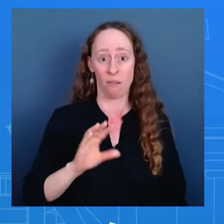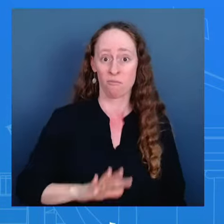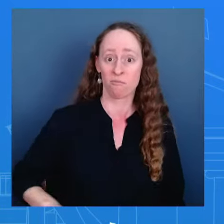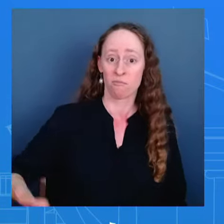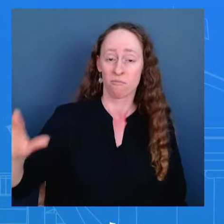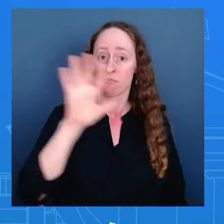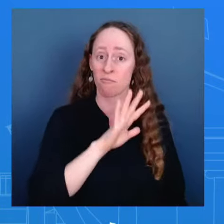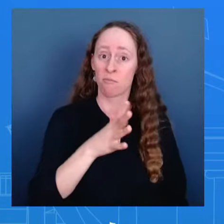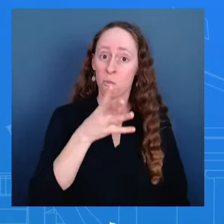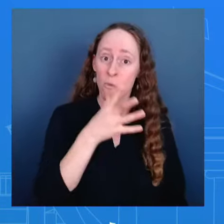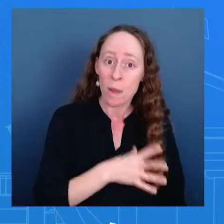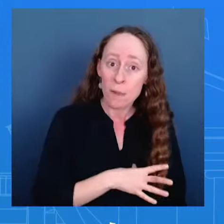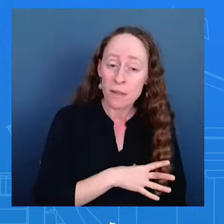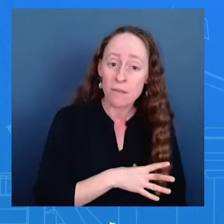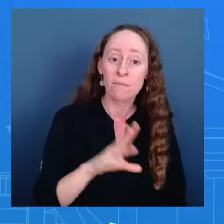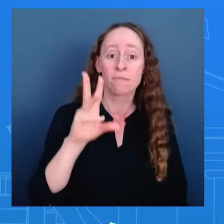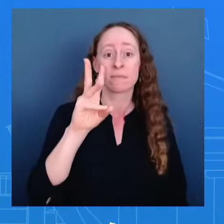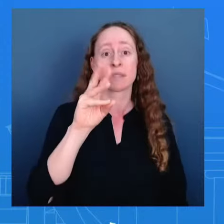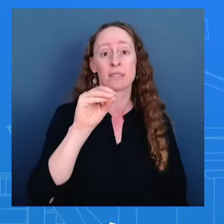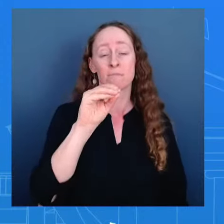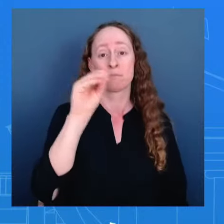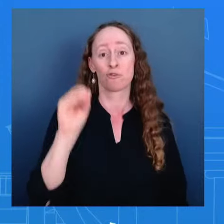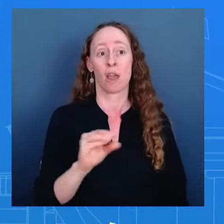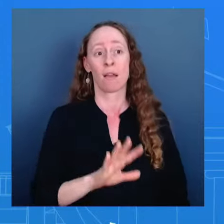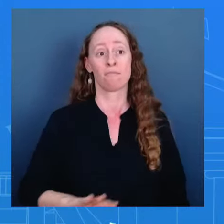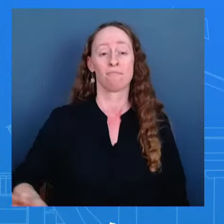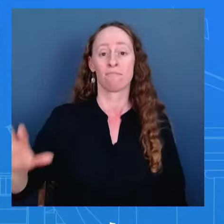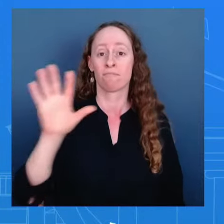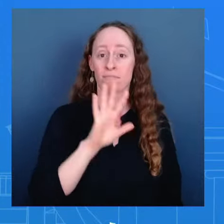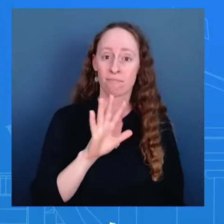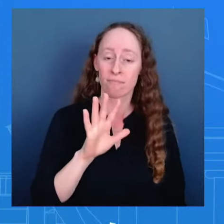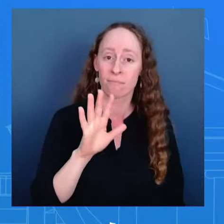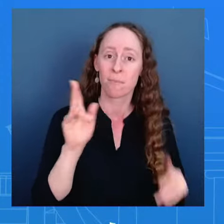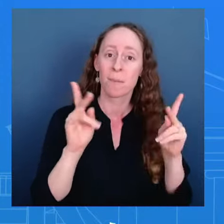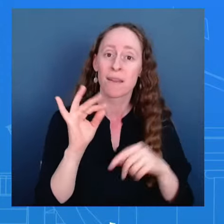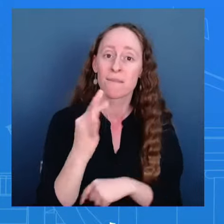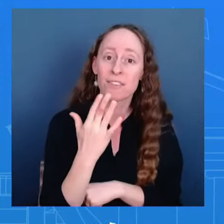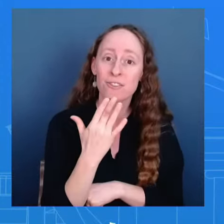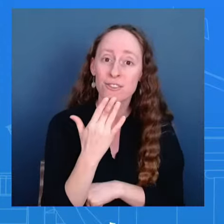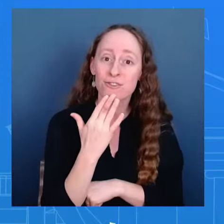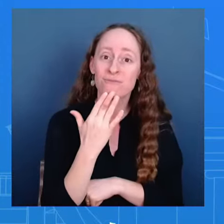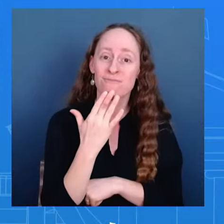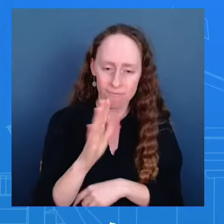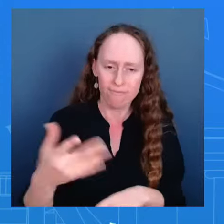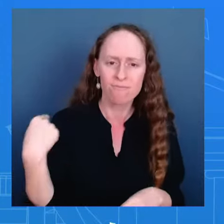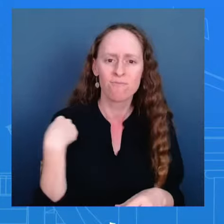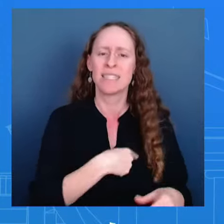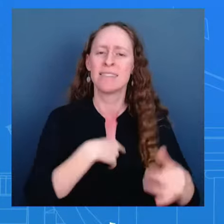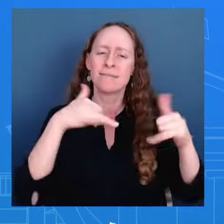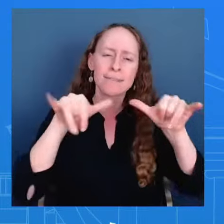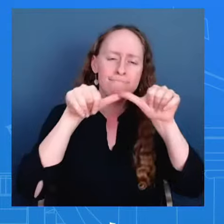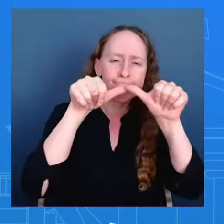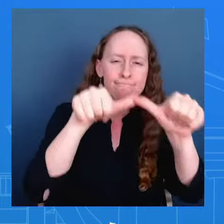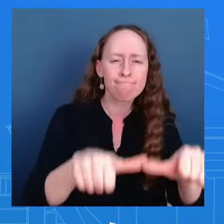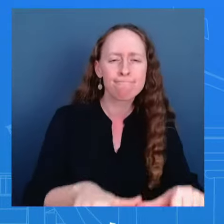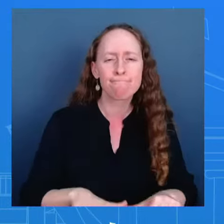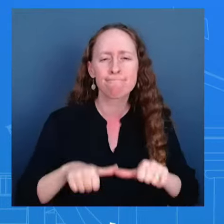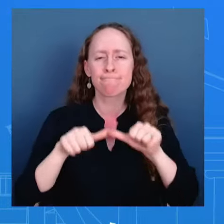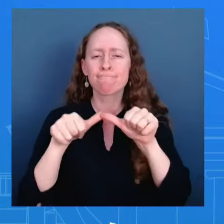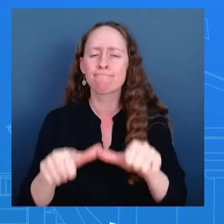and we'll remain very steadfast on getting that work done. But as far as court reform, making any announcement, I just don't have anything for you.